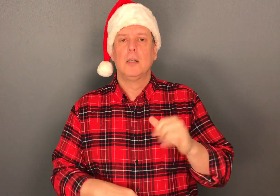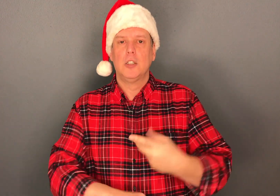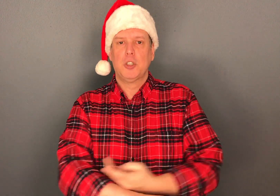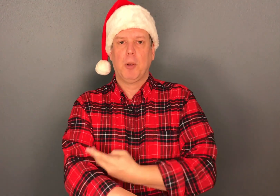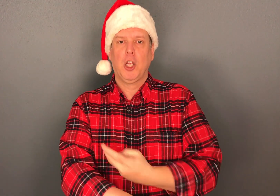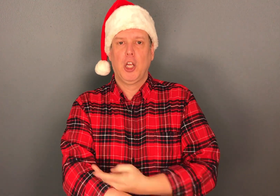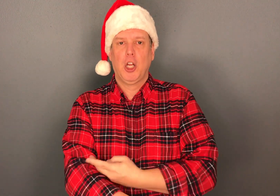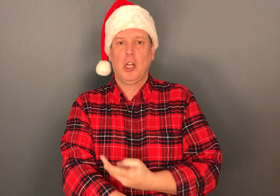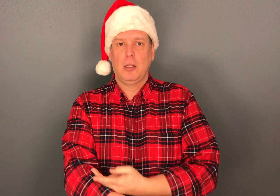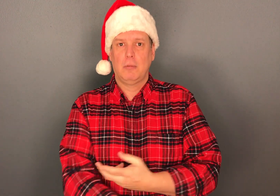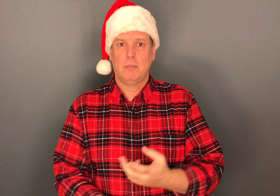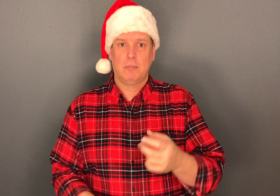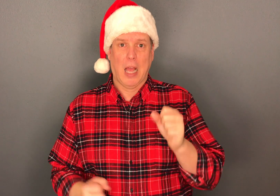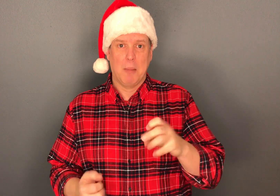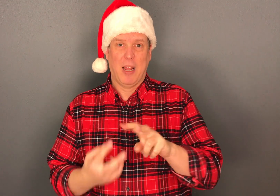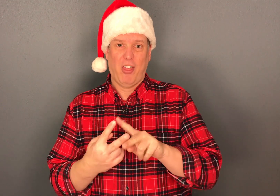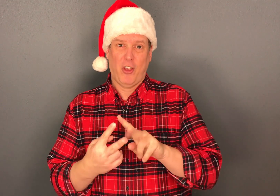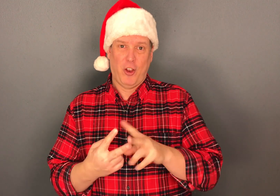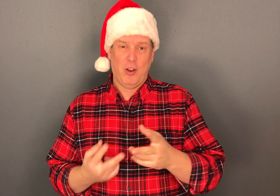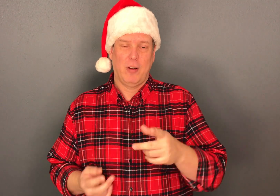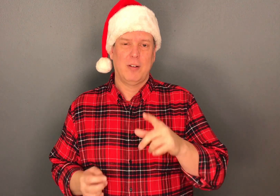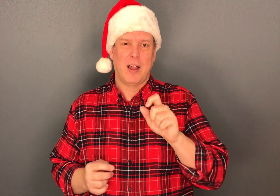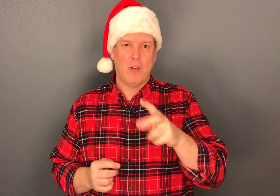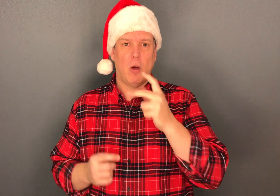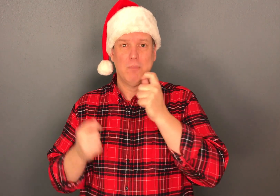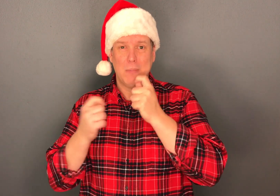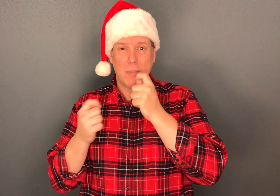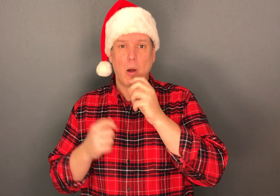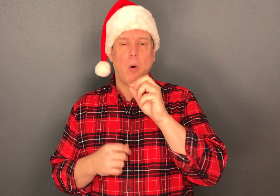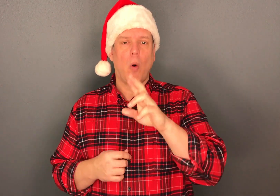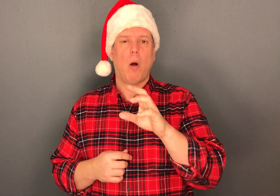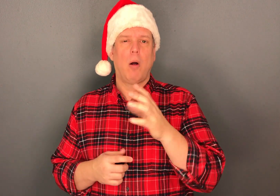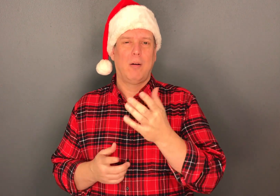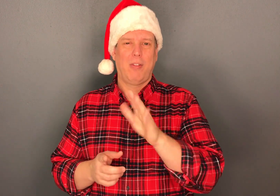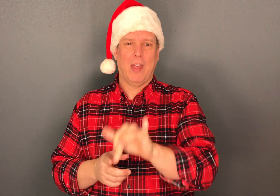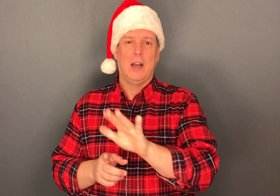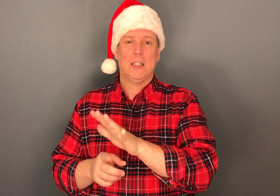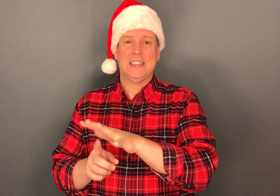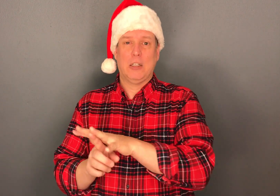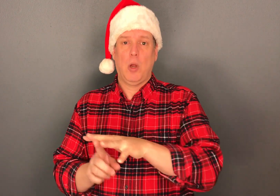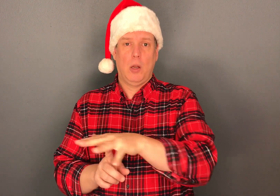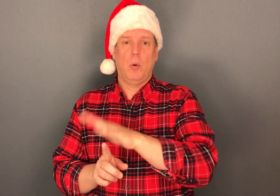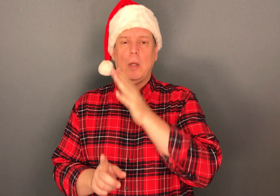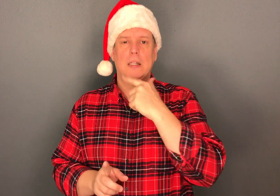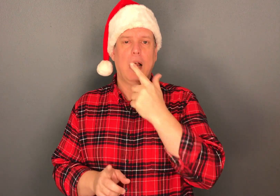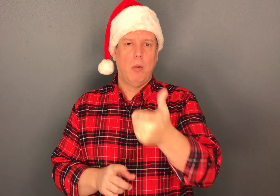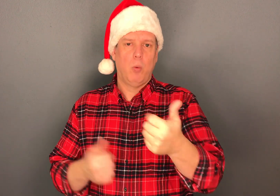who watches the Sheep so you might see this in the mouth or the context is